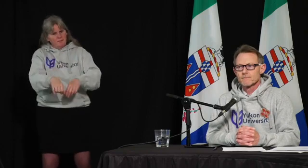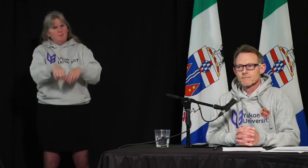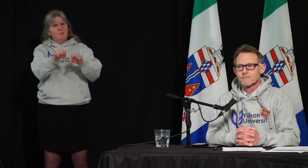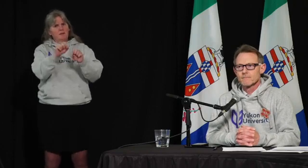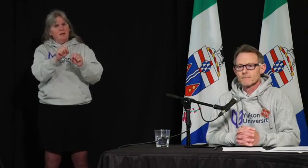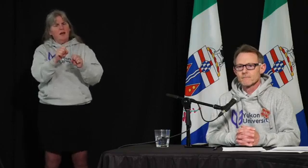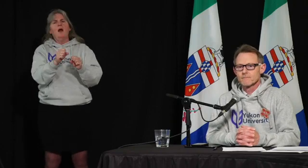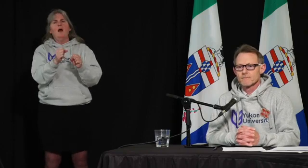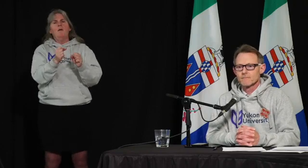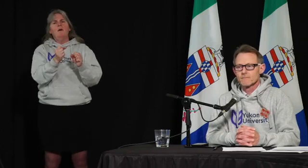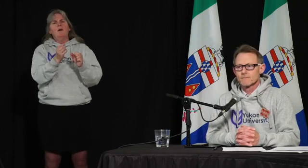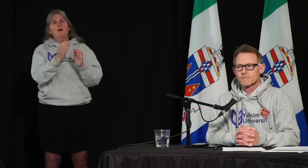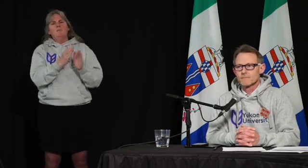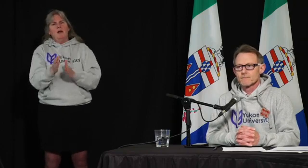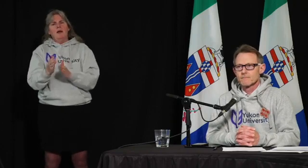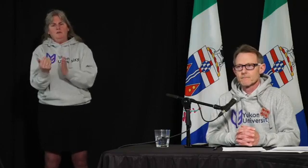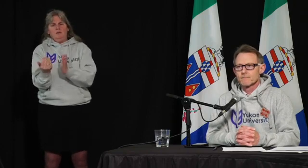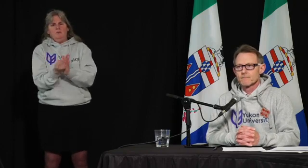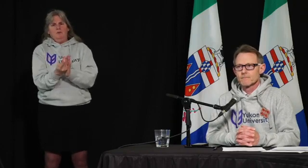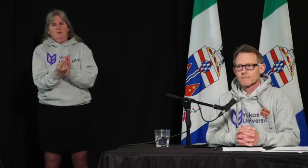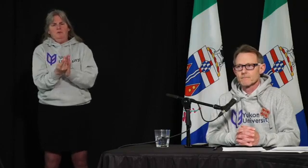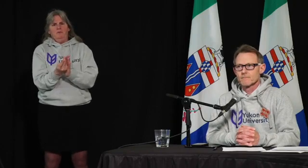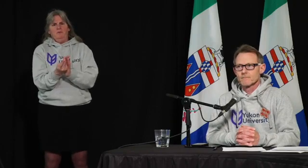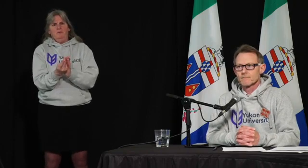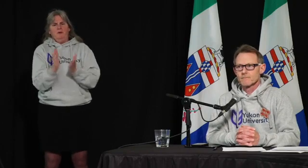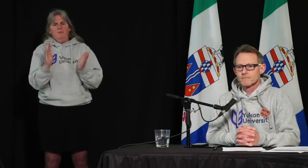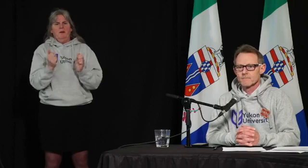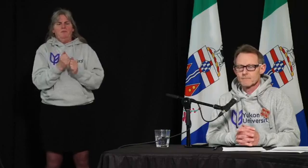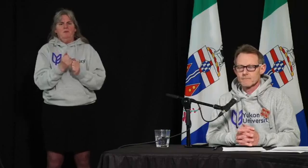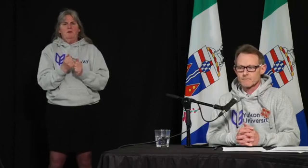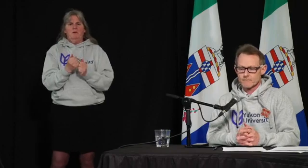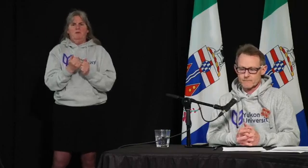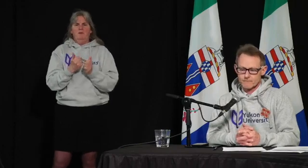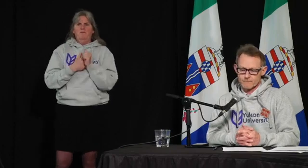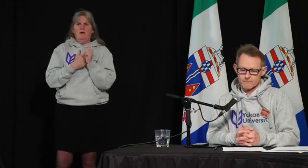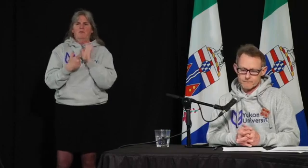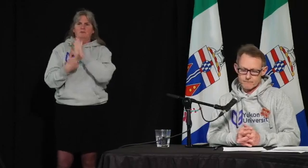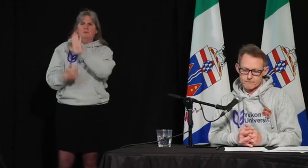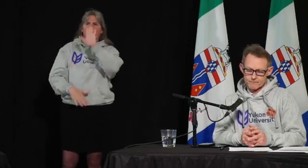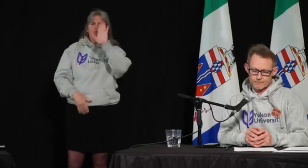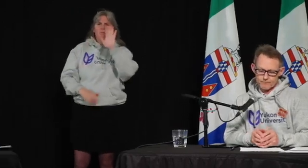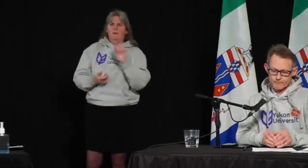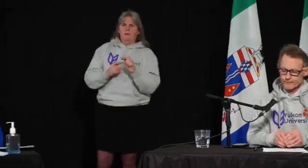businesses have to get -- plans approved as opposed to just setting out the guidelines and